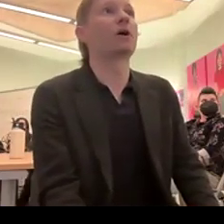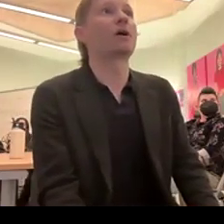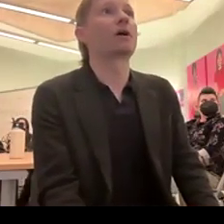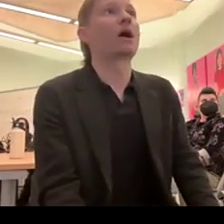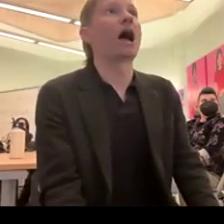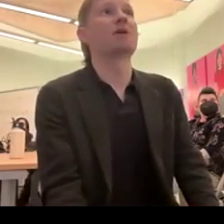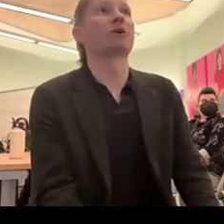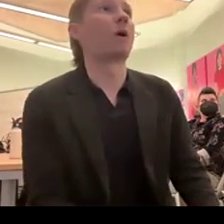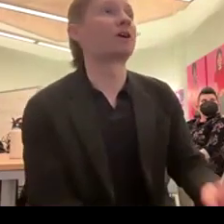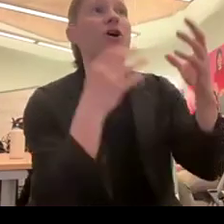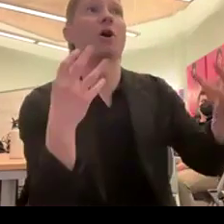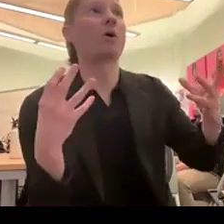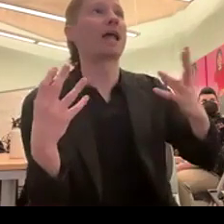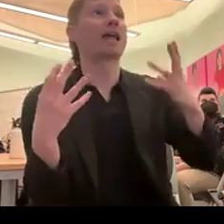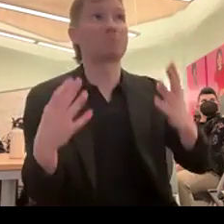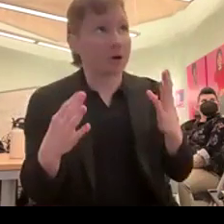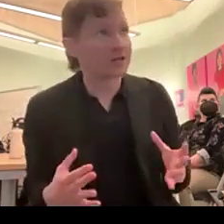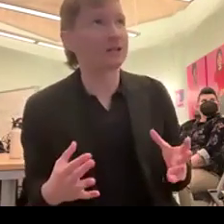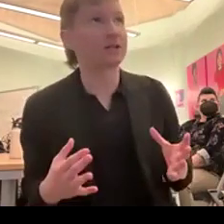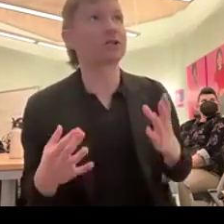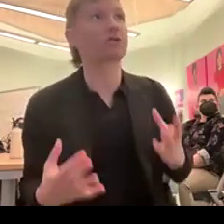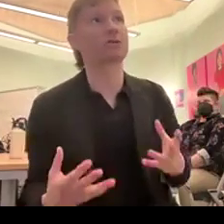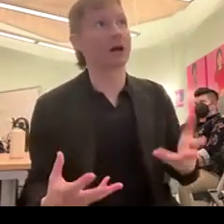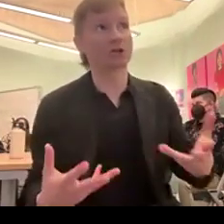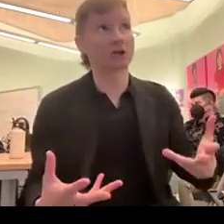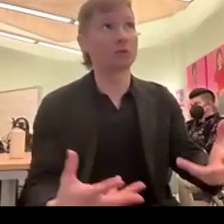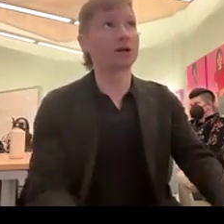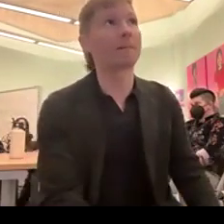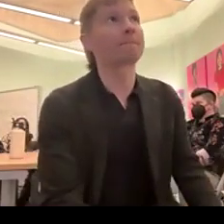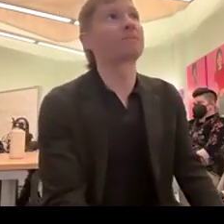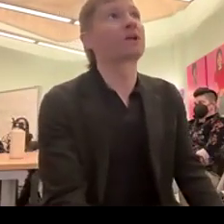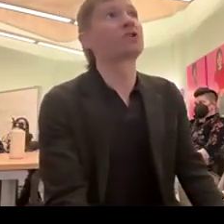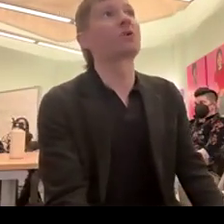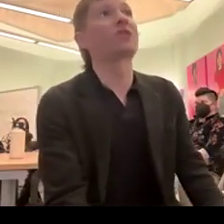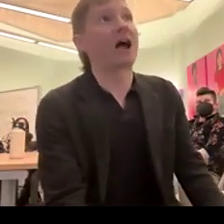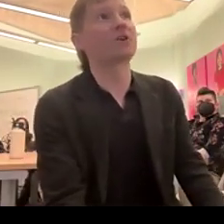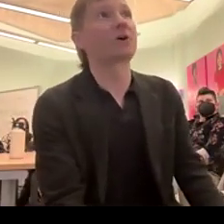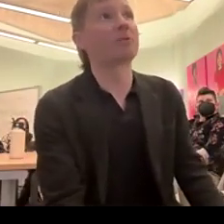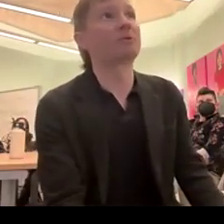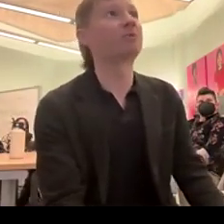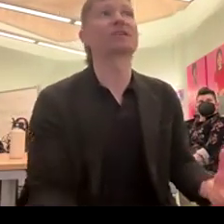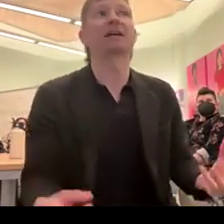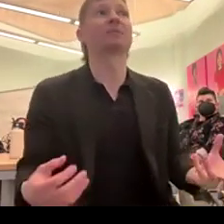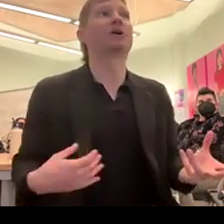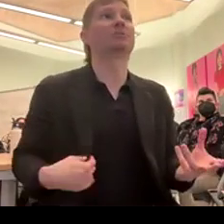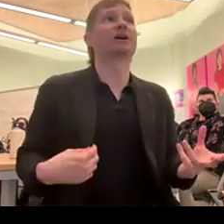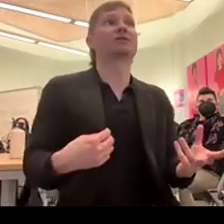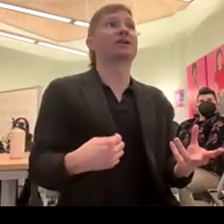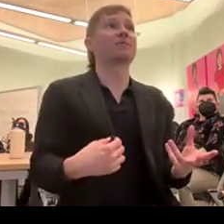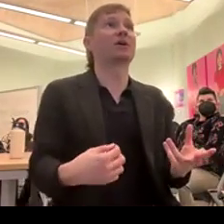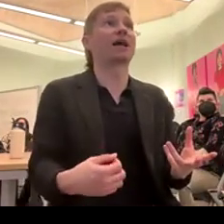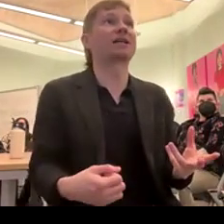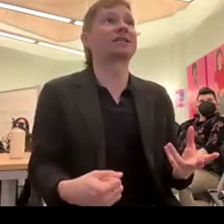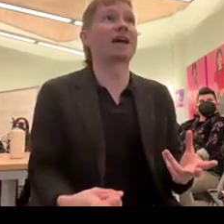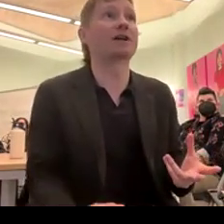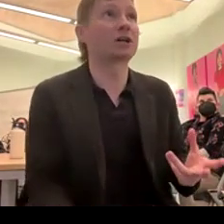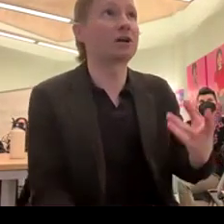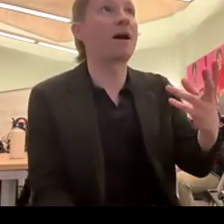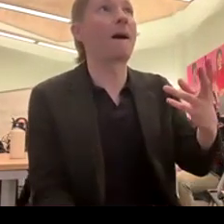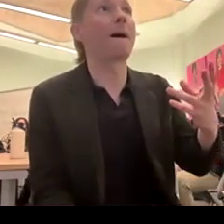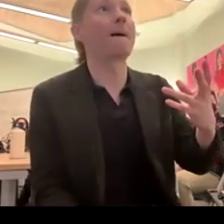from home. So, you know, I'm not required to go in-person to work. So that also helps me